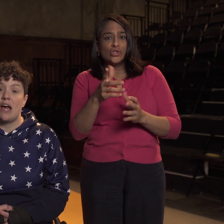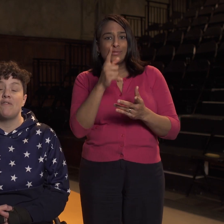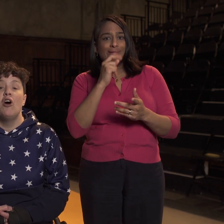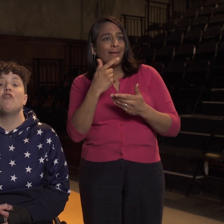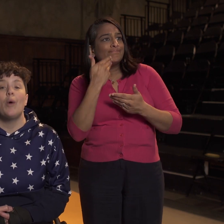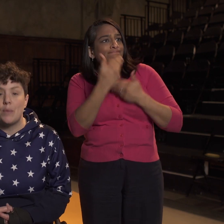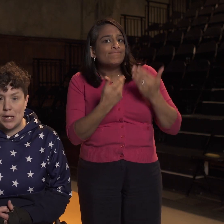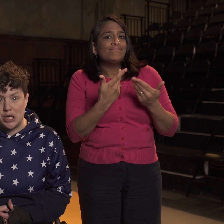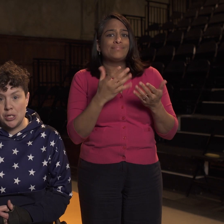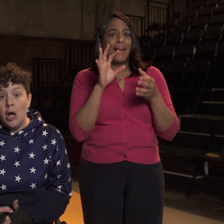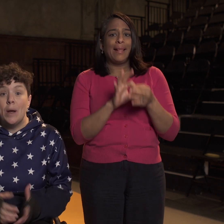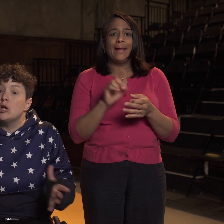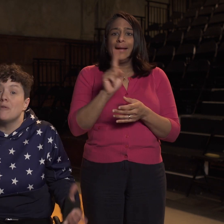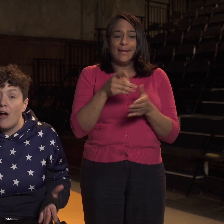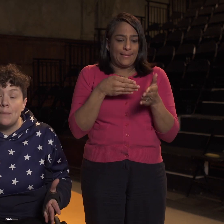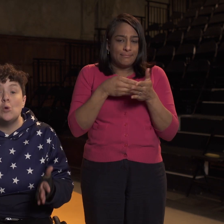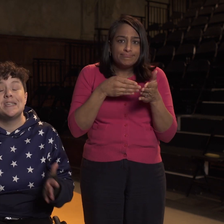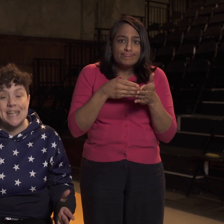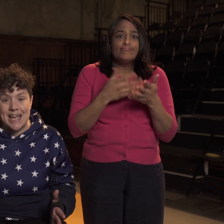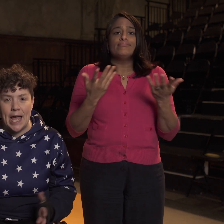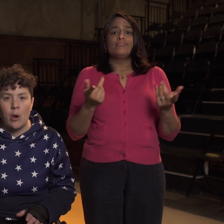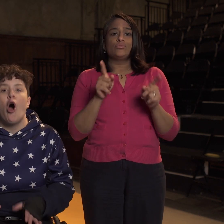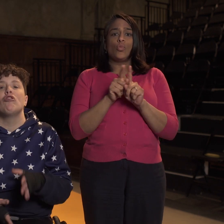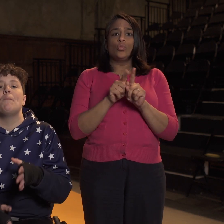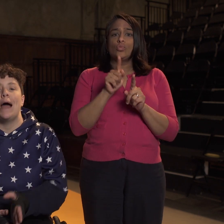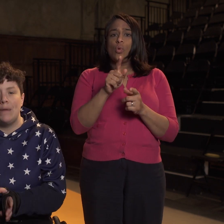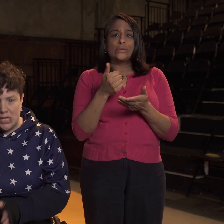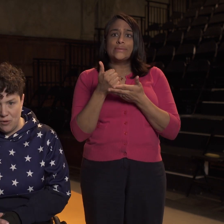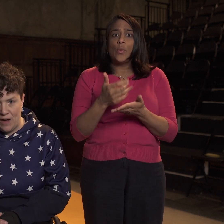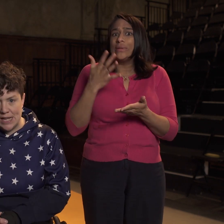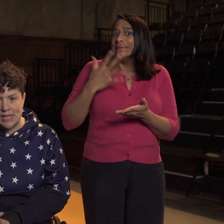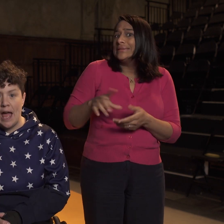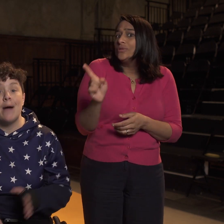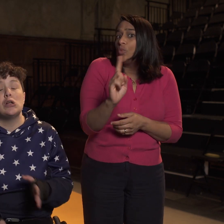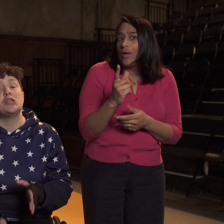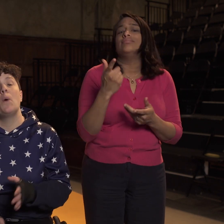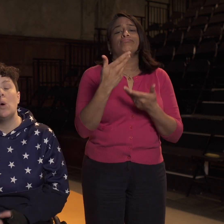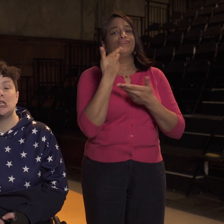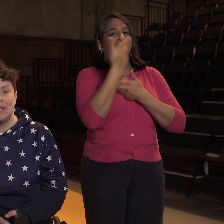Some of these questions have follow-up questions where you can provide more detail on the barriers you face